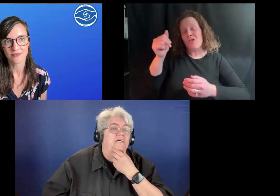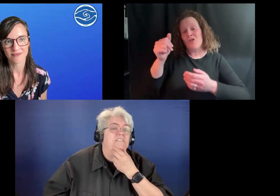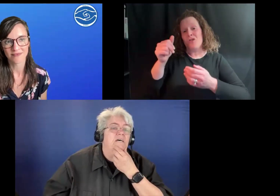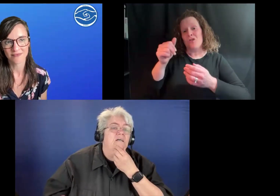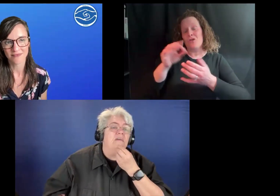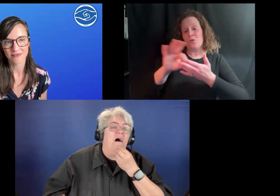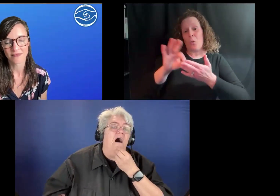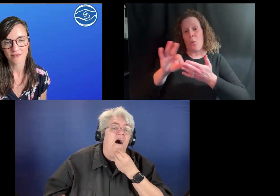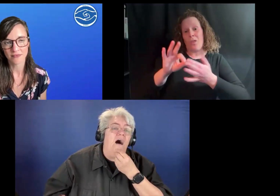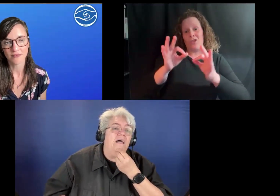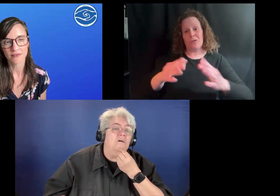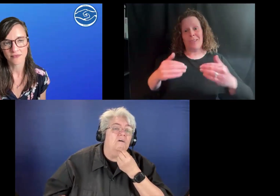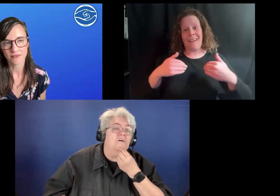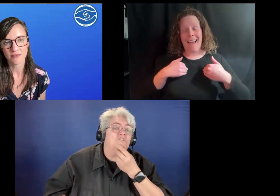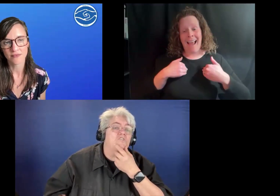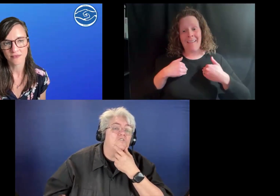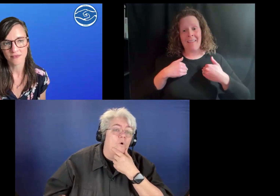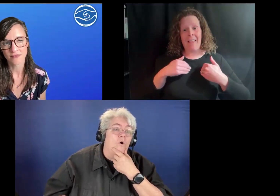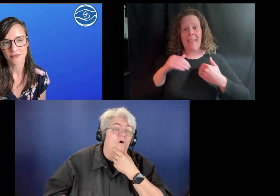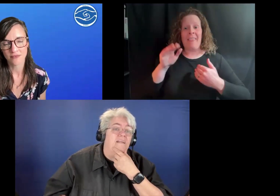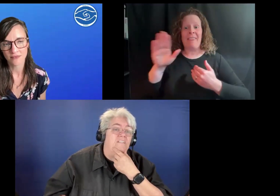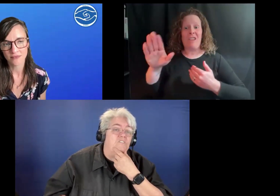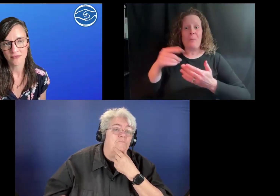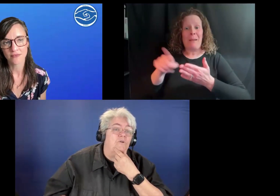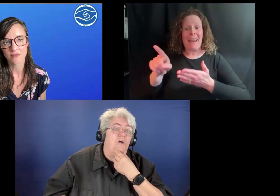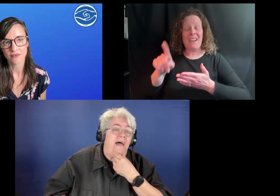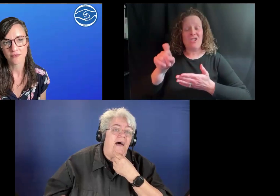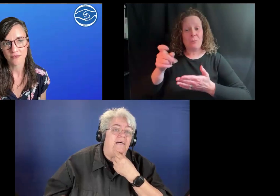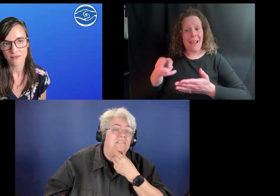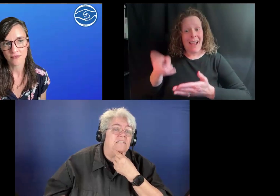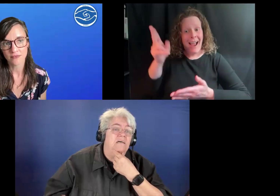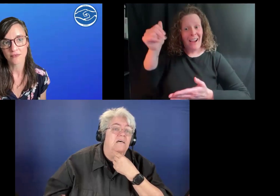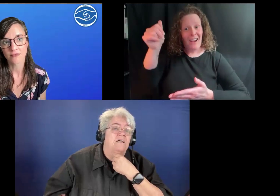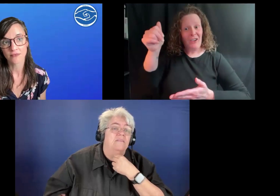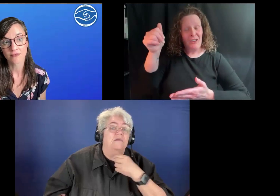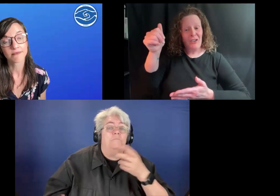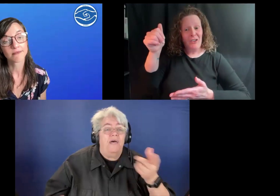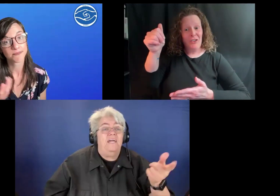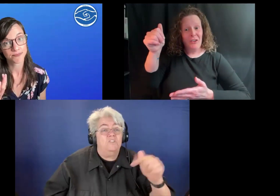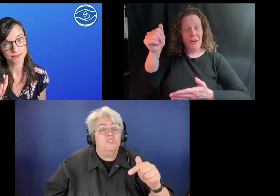this. The higher score an interpreter has the pay